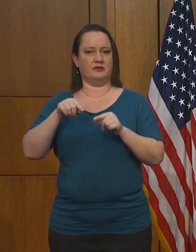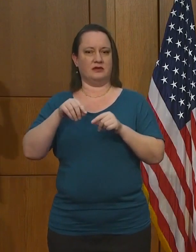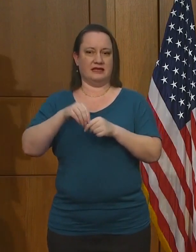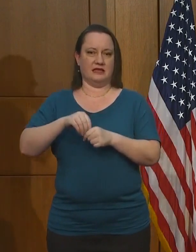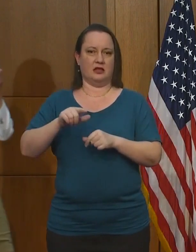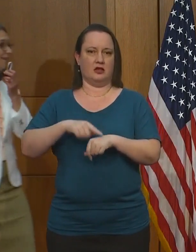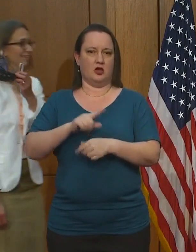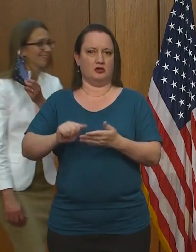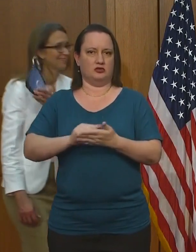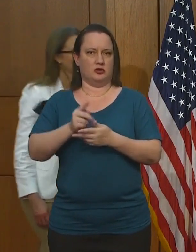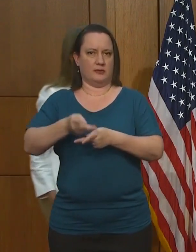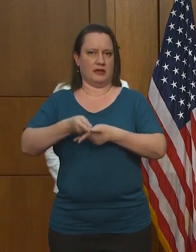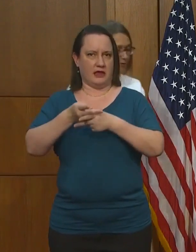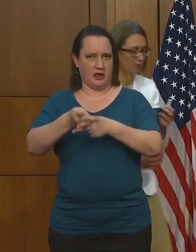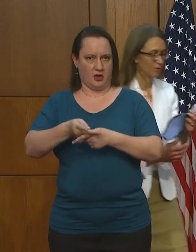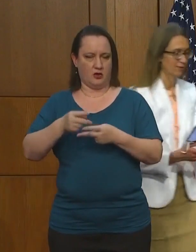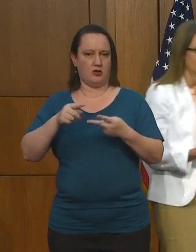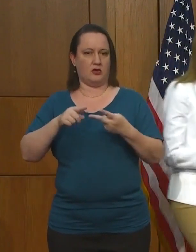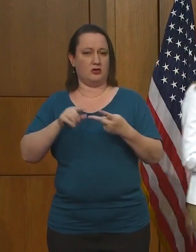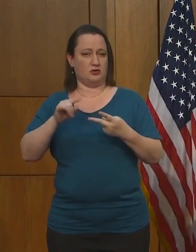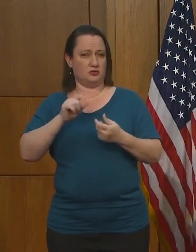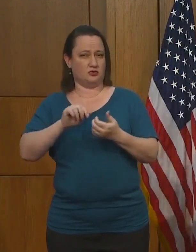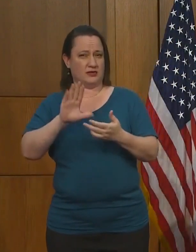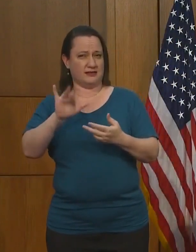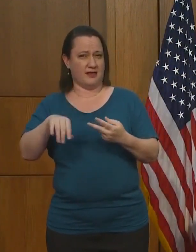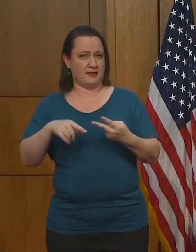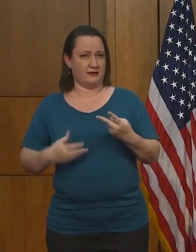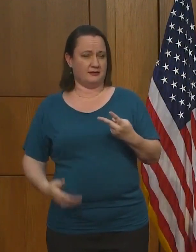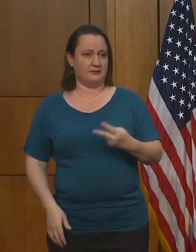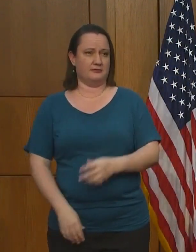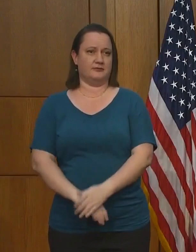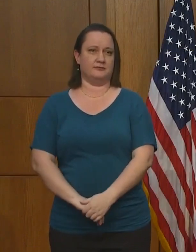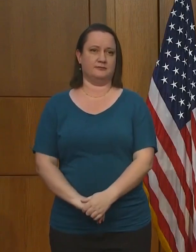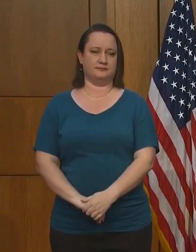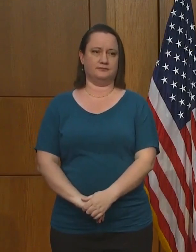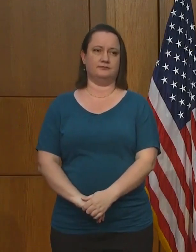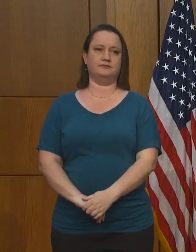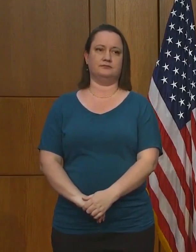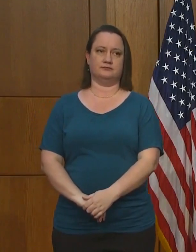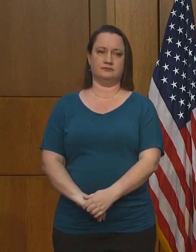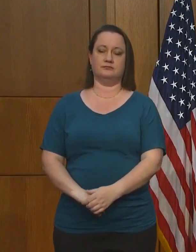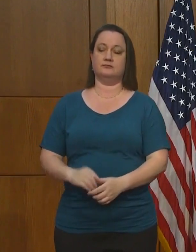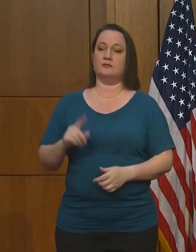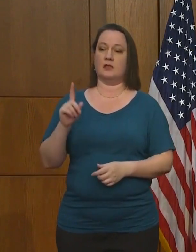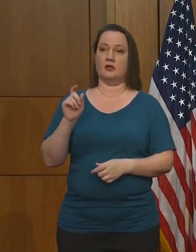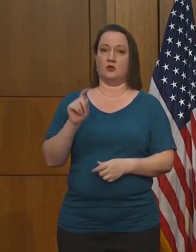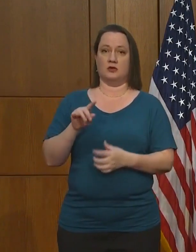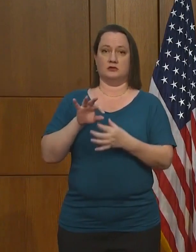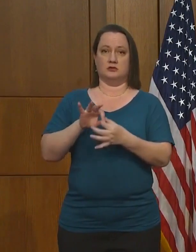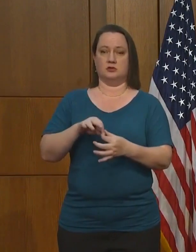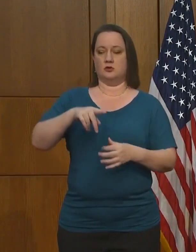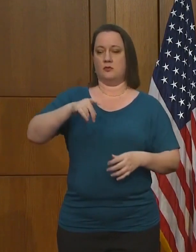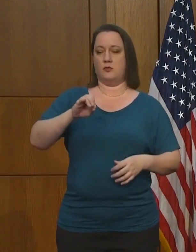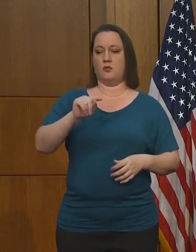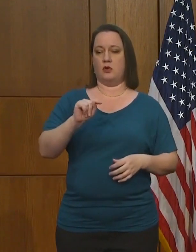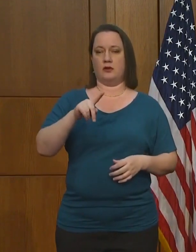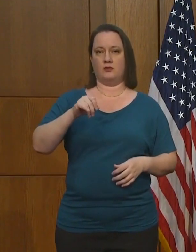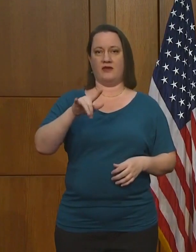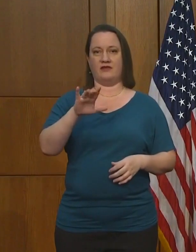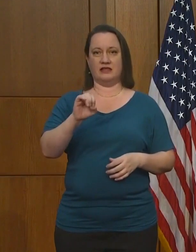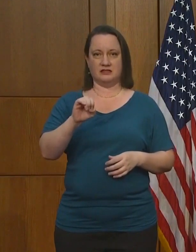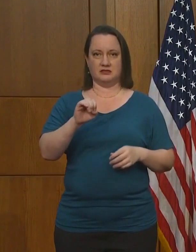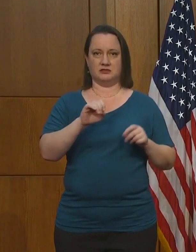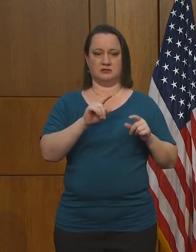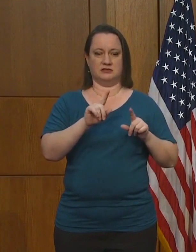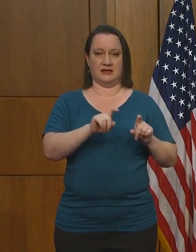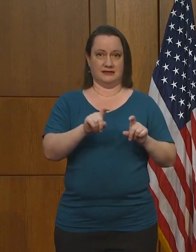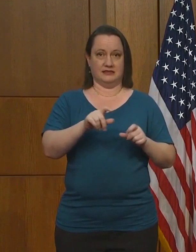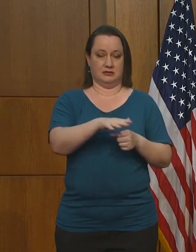I THANK YOU WHICH- DR FLANNEL